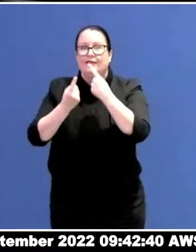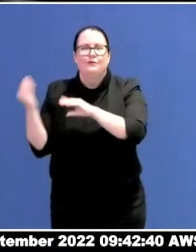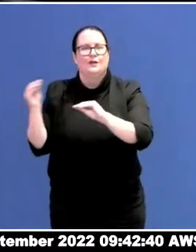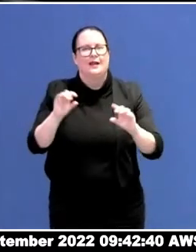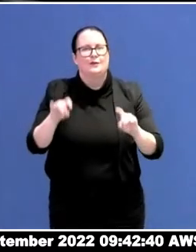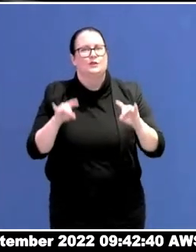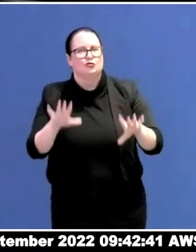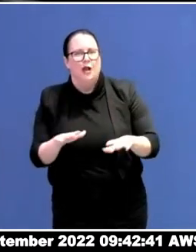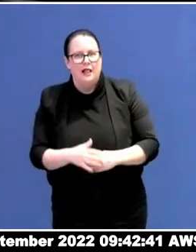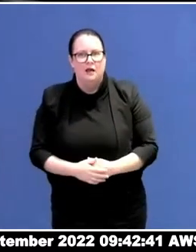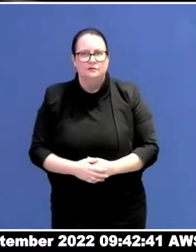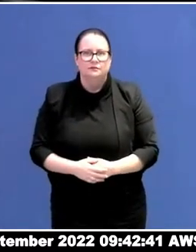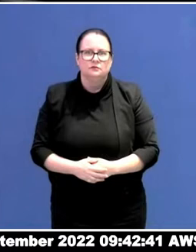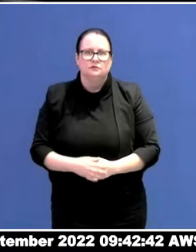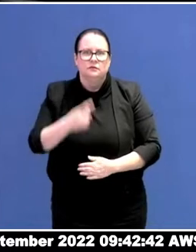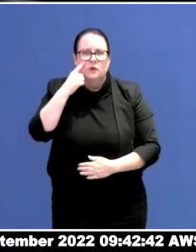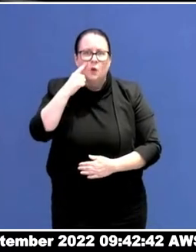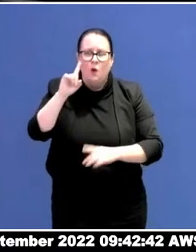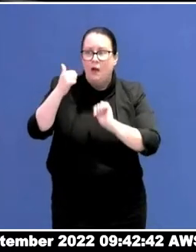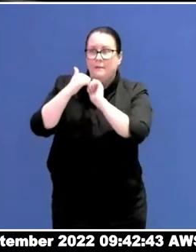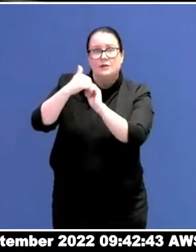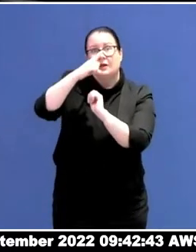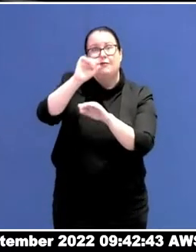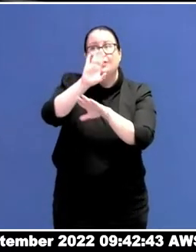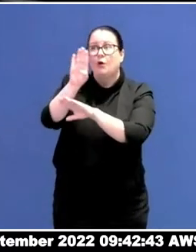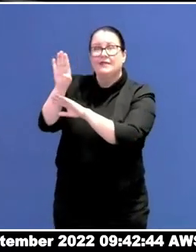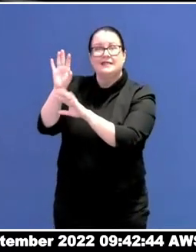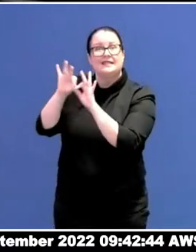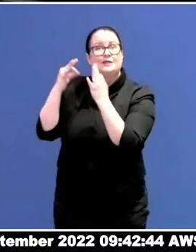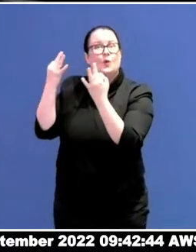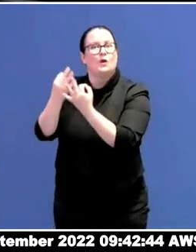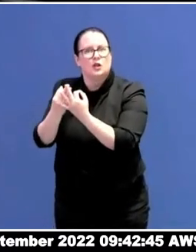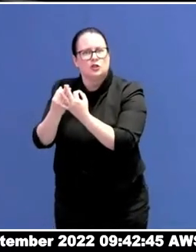Global partnerships development and cultural professional exchange of research to